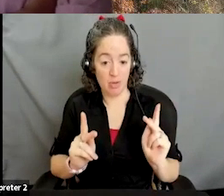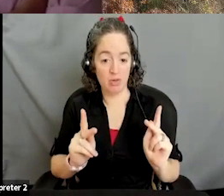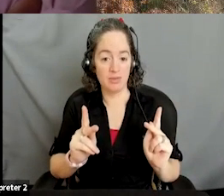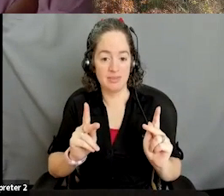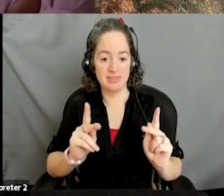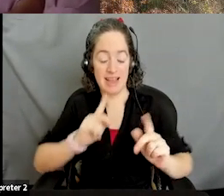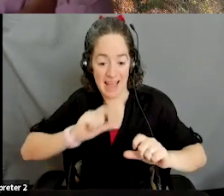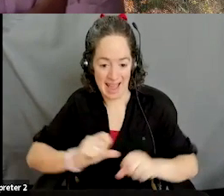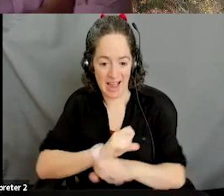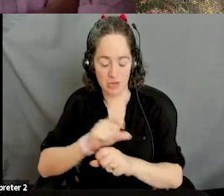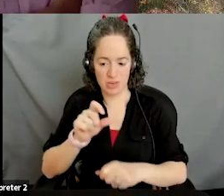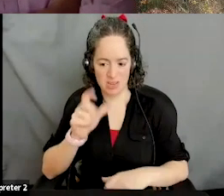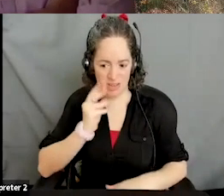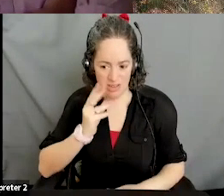I got frustrated and I can see my screen.